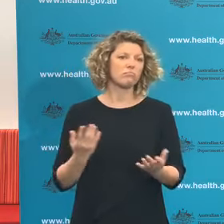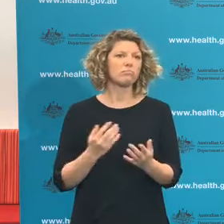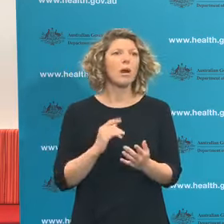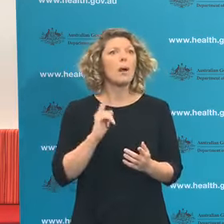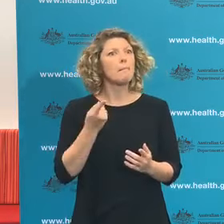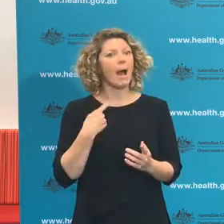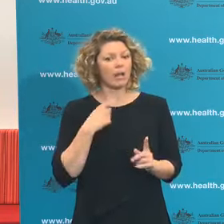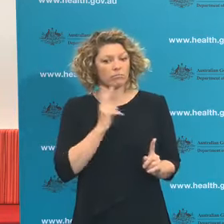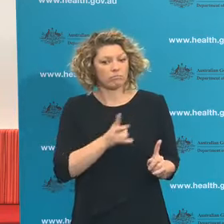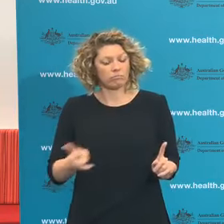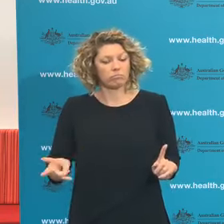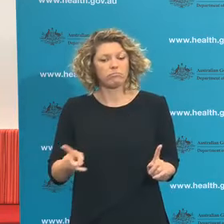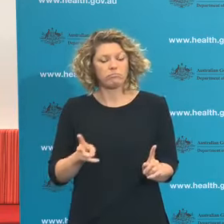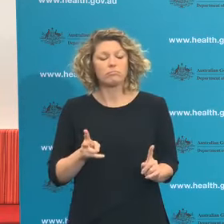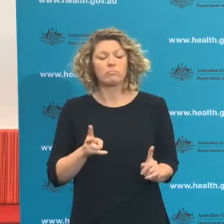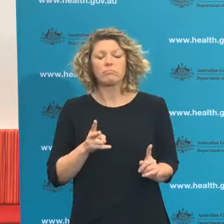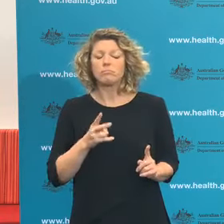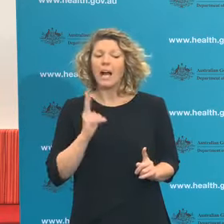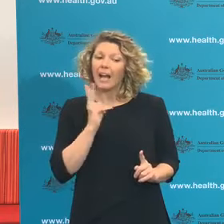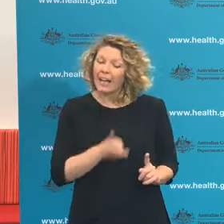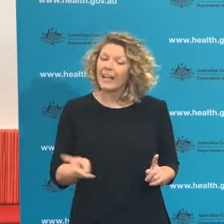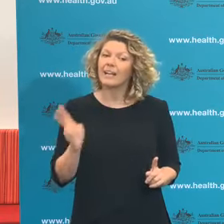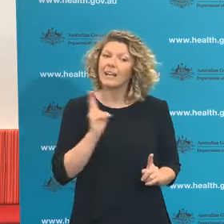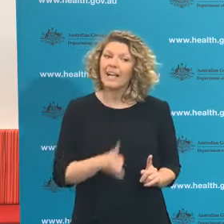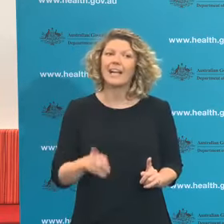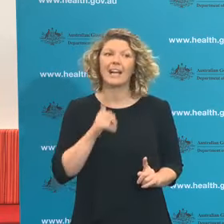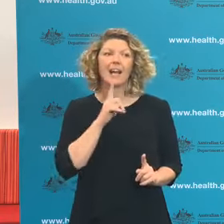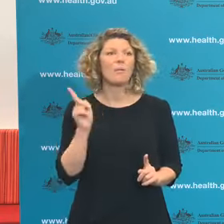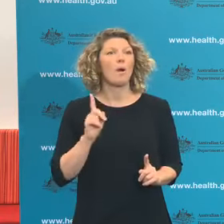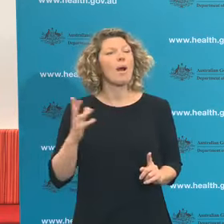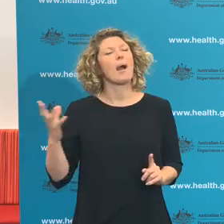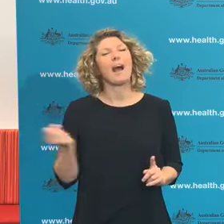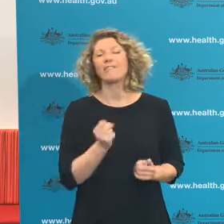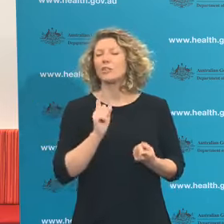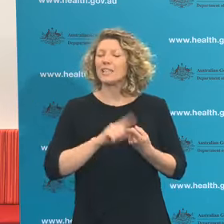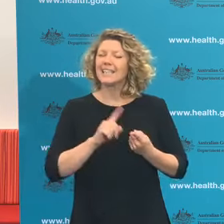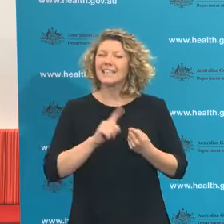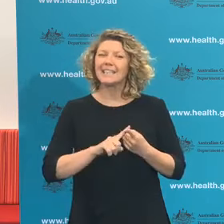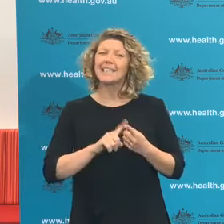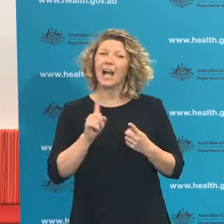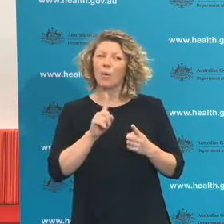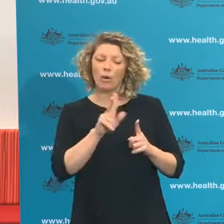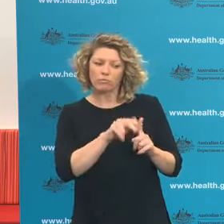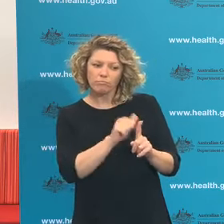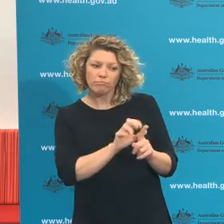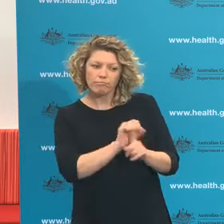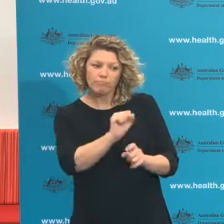occasions, the fact that we have still picking up new cases means that we